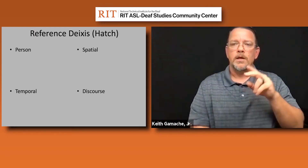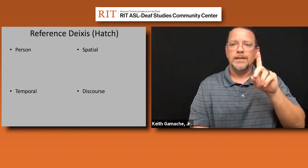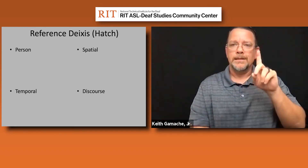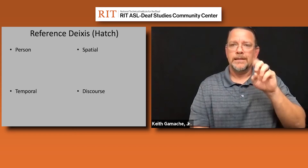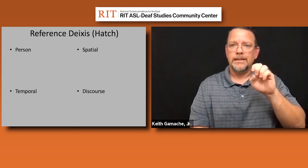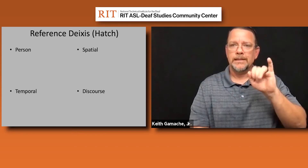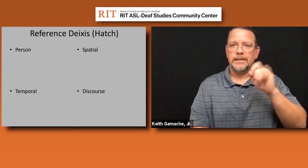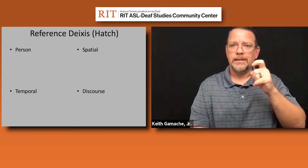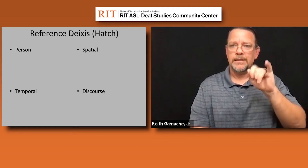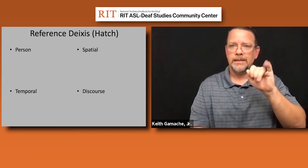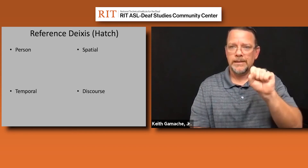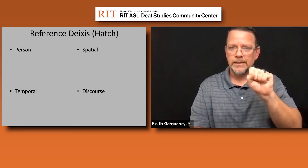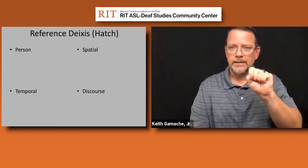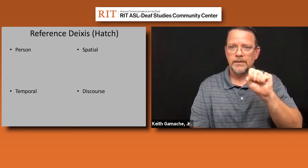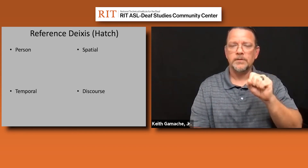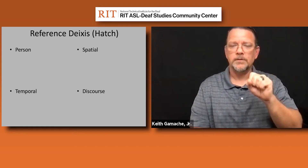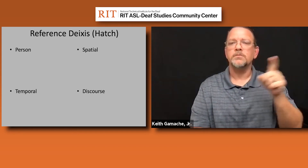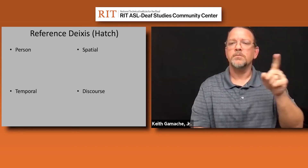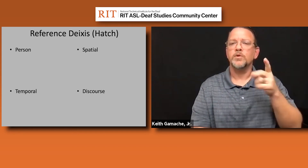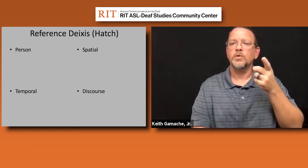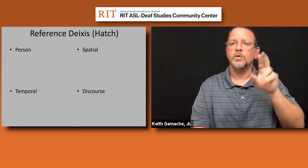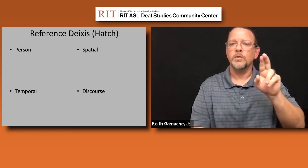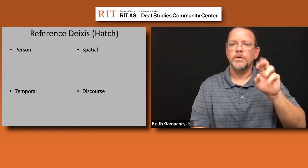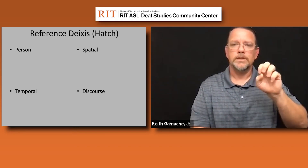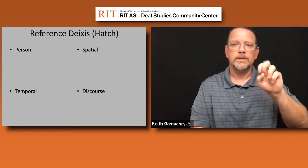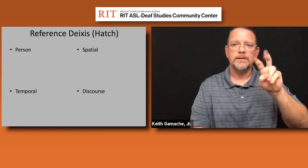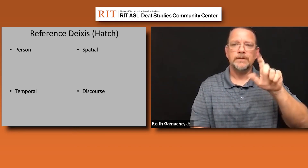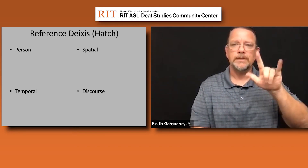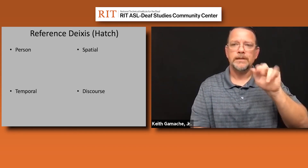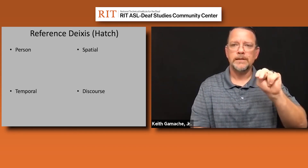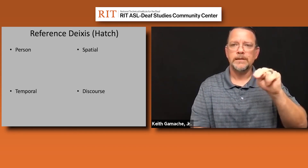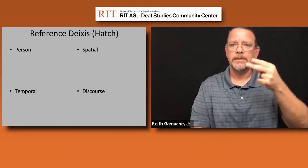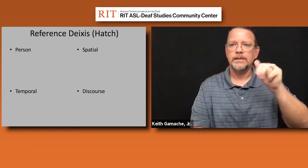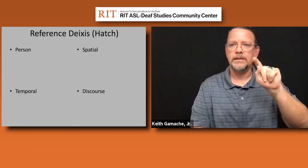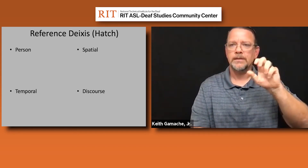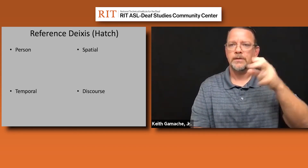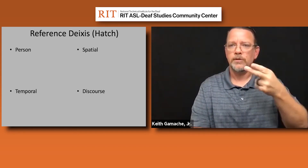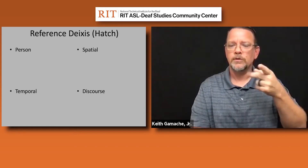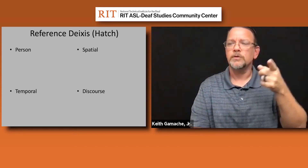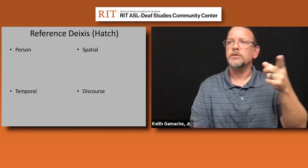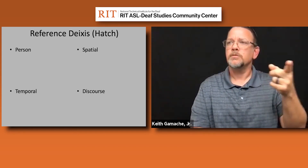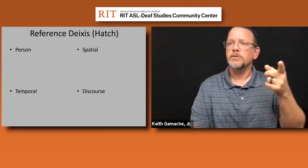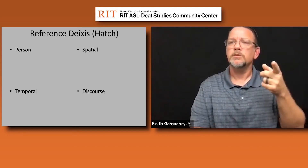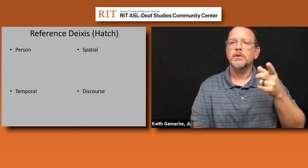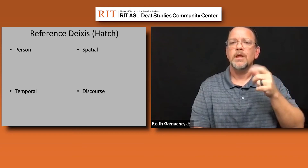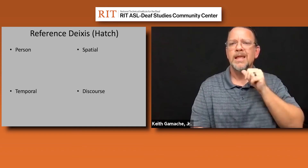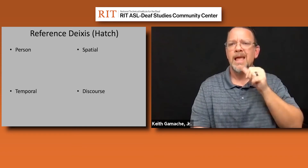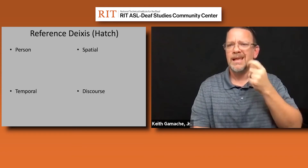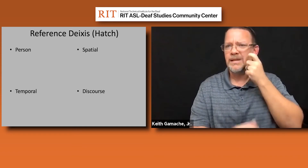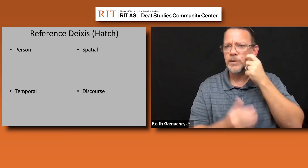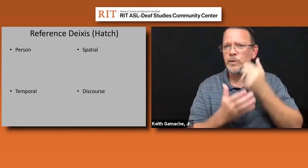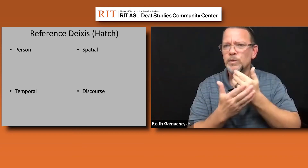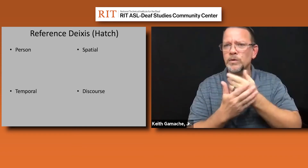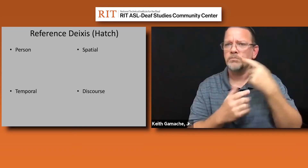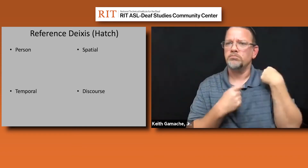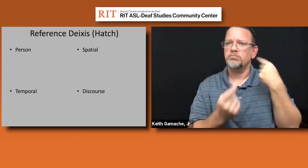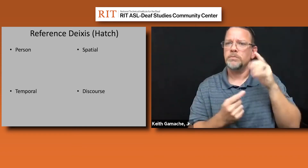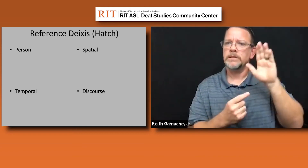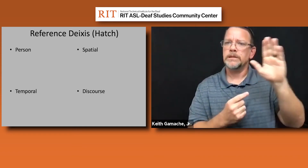is called reference deixis, and this was founded by Dr. Evelyn Hatch.